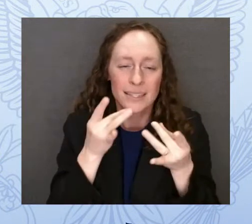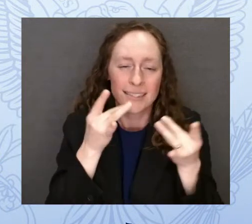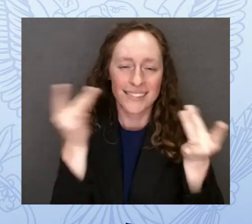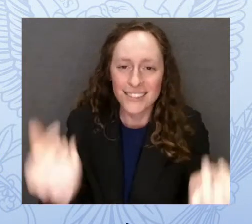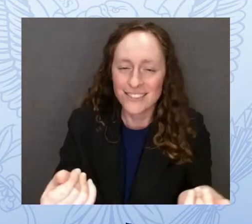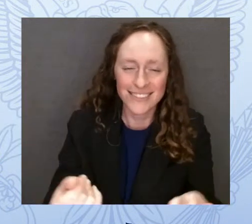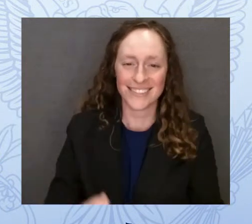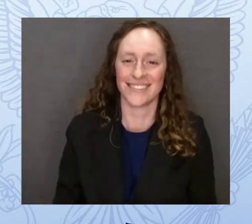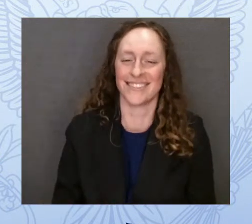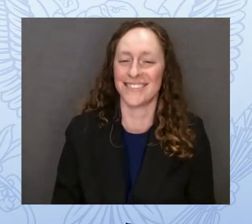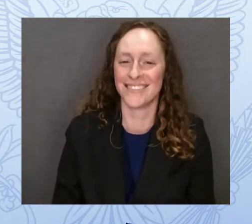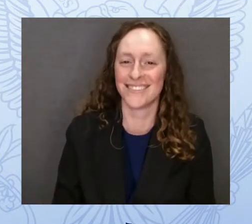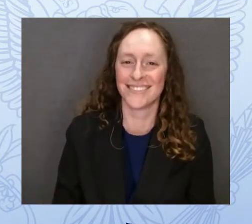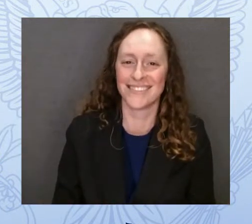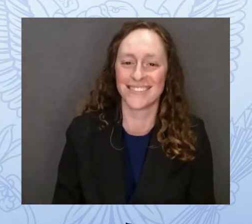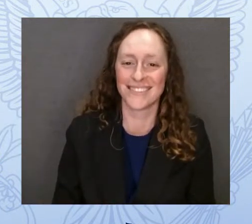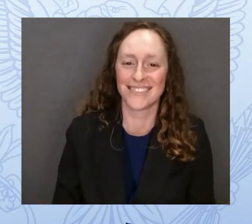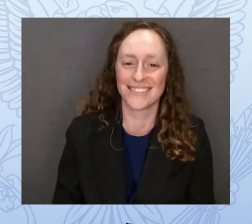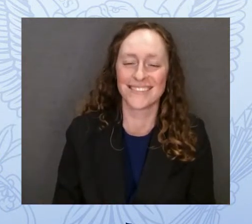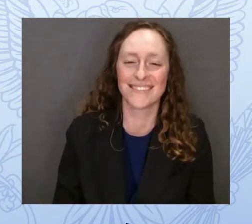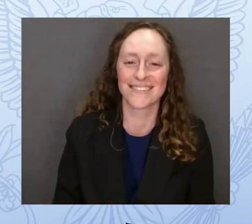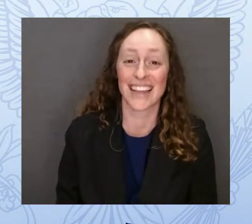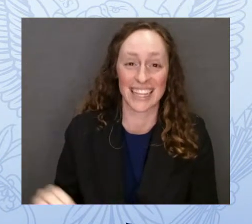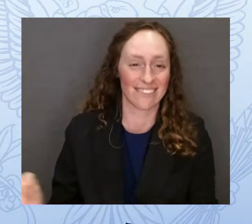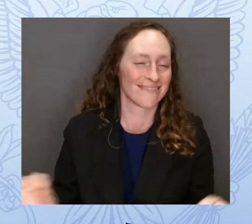Nina Curtis: We'll, see. Keeps me in suspense.